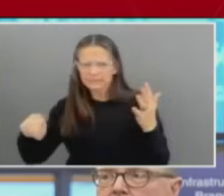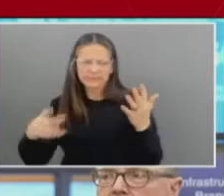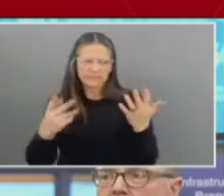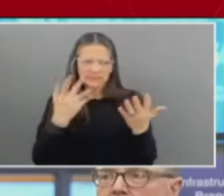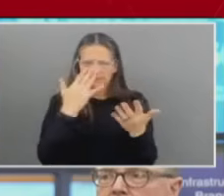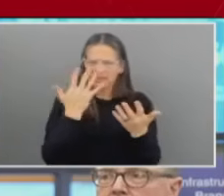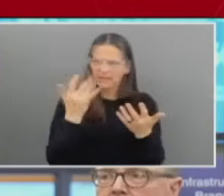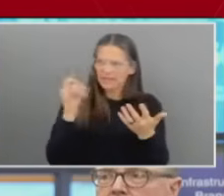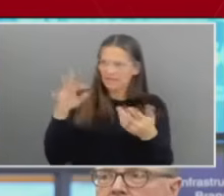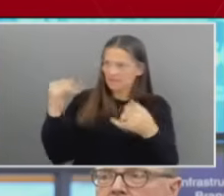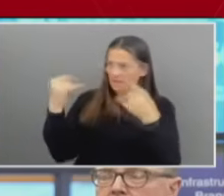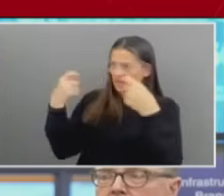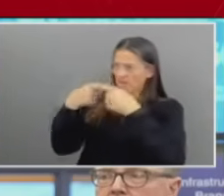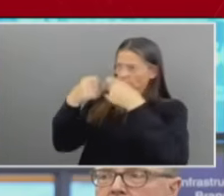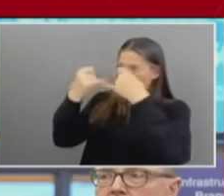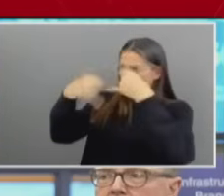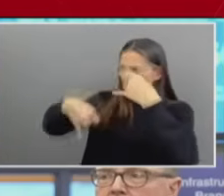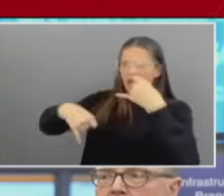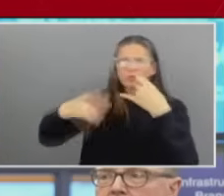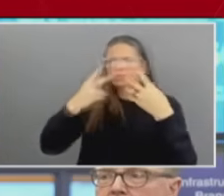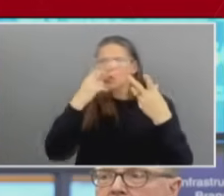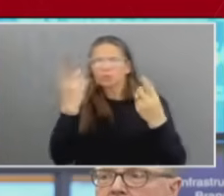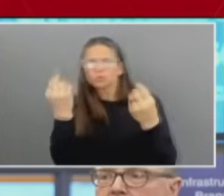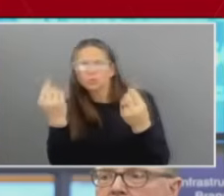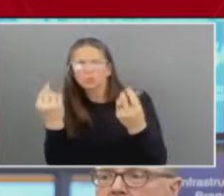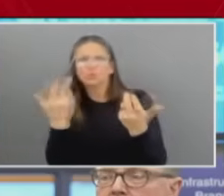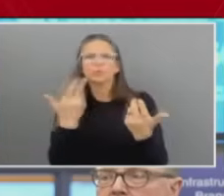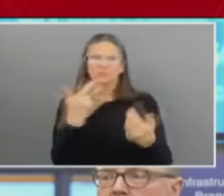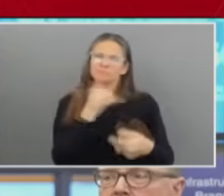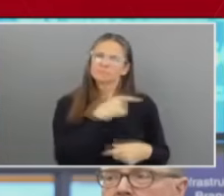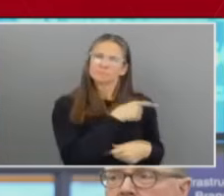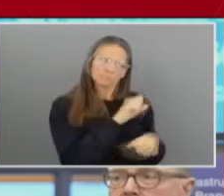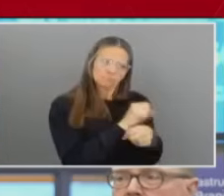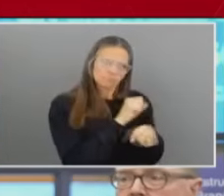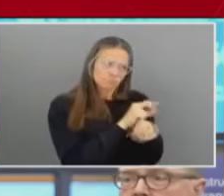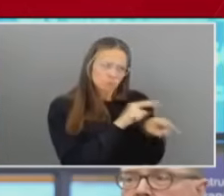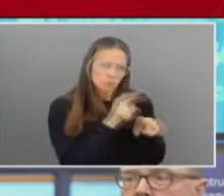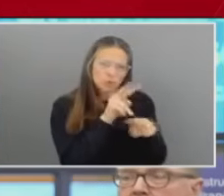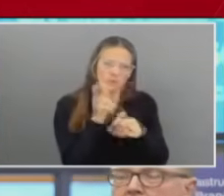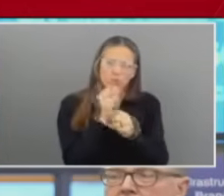THEM IF THEY NEED ANY RESOURCES TO GET ROADWAY CLEARED TO GET IN THERE SO THAT THEY CAN ADDRESS THOSE DOWN LINES.